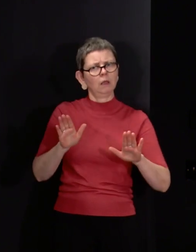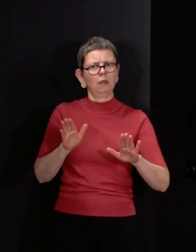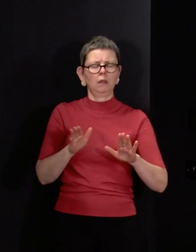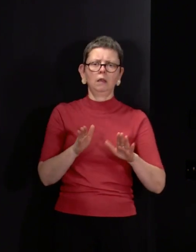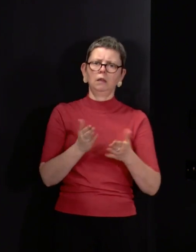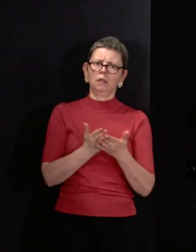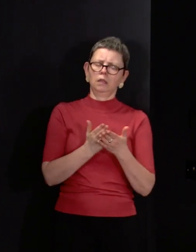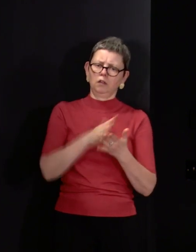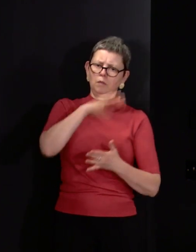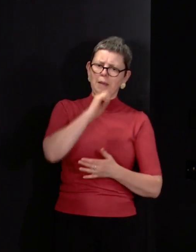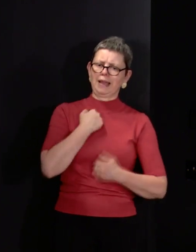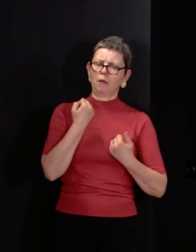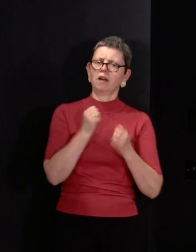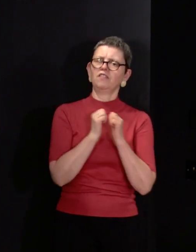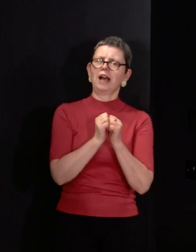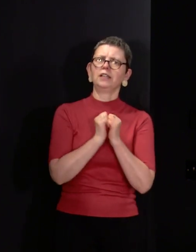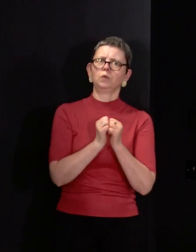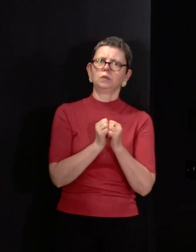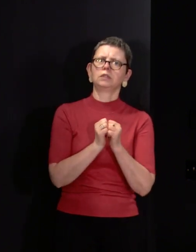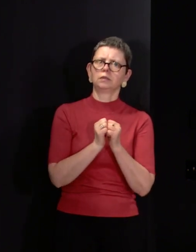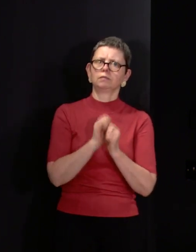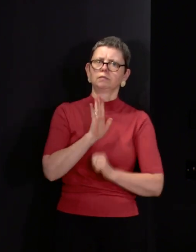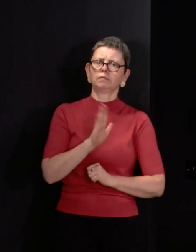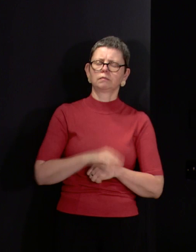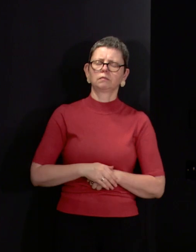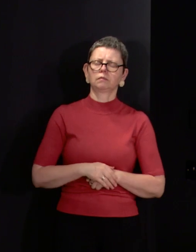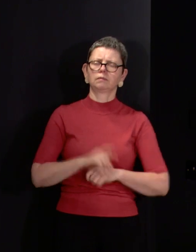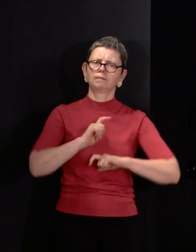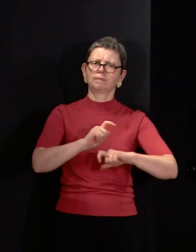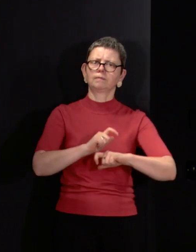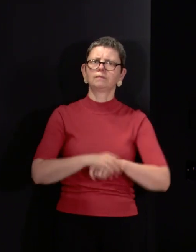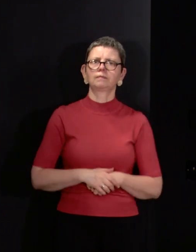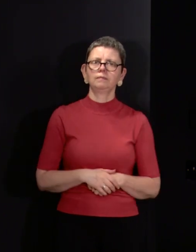public service. As I have explained previously,